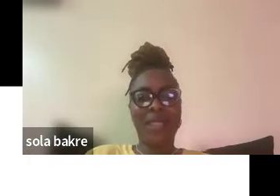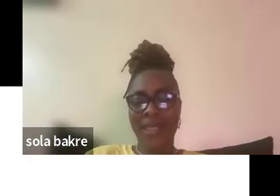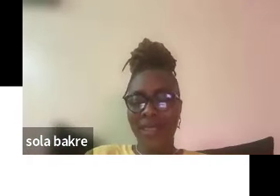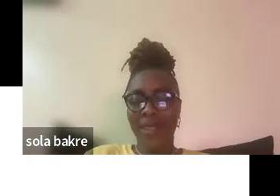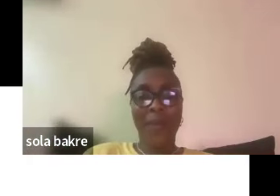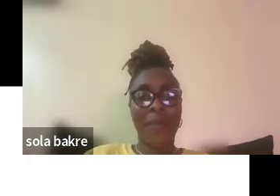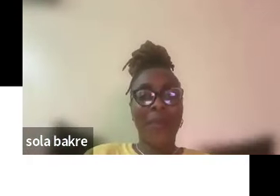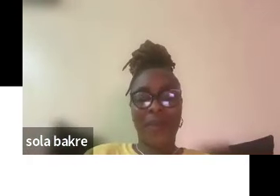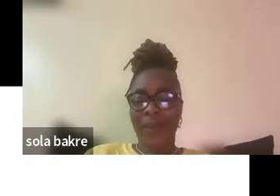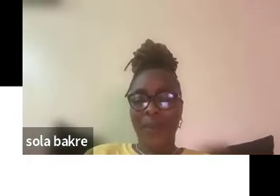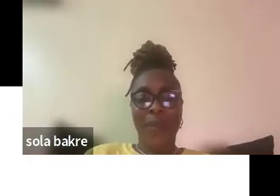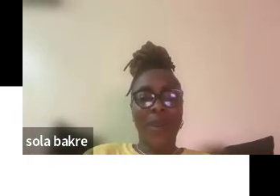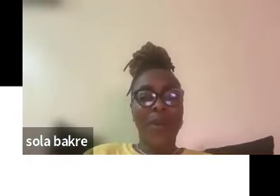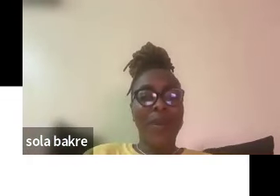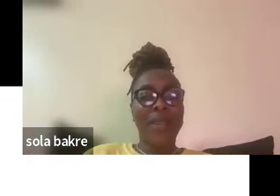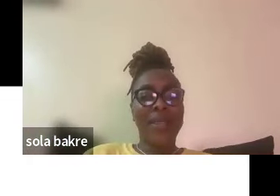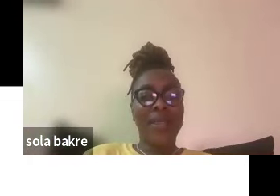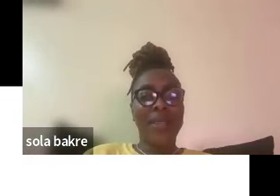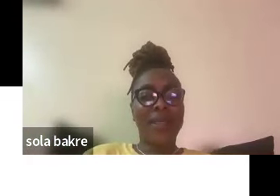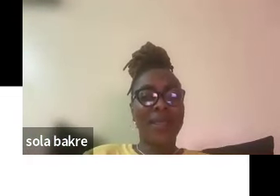sola bakre: fantastic, all rights.